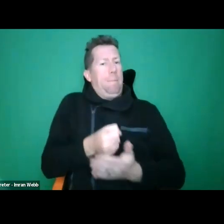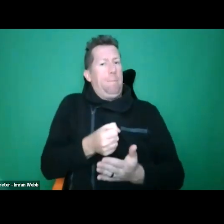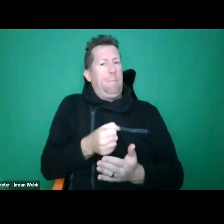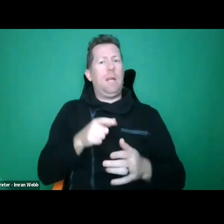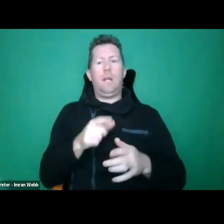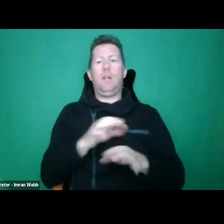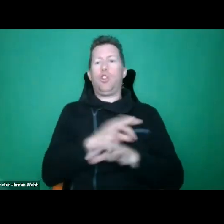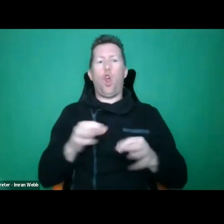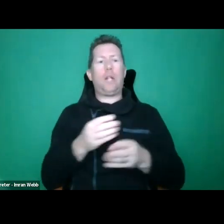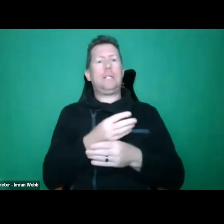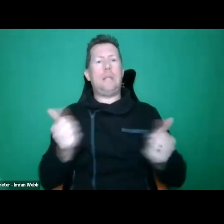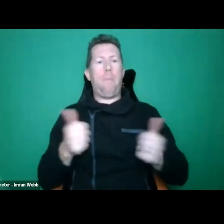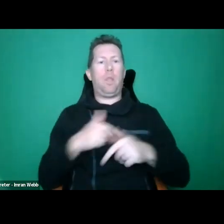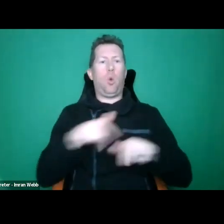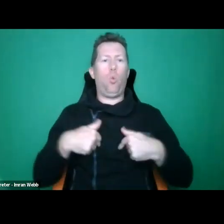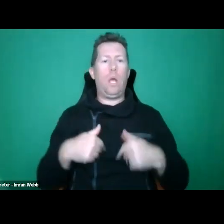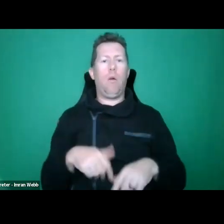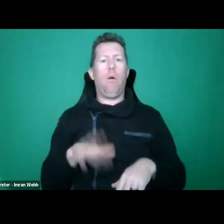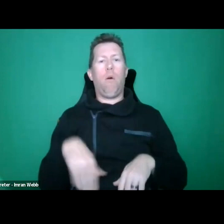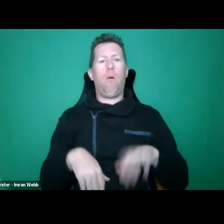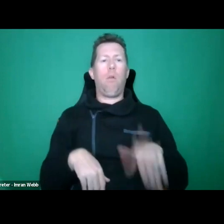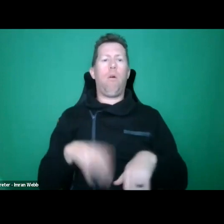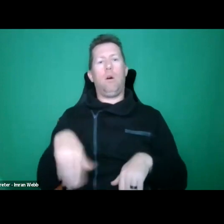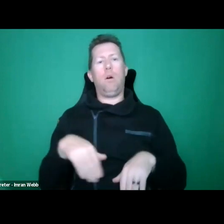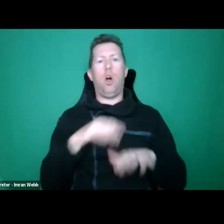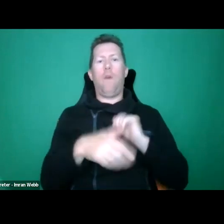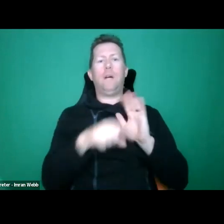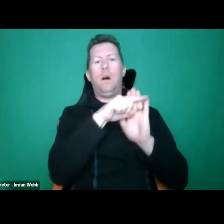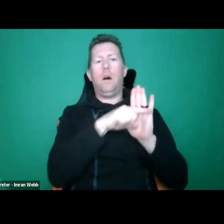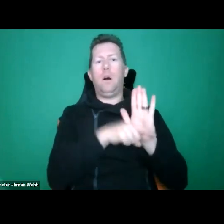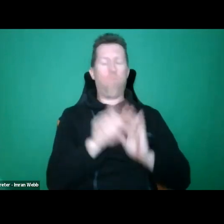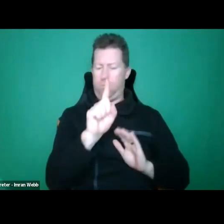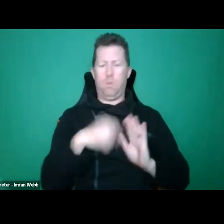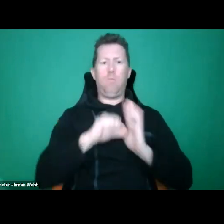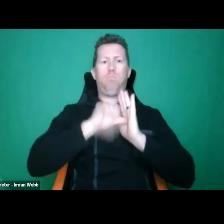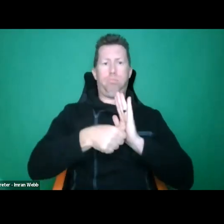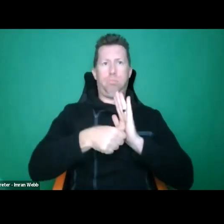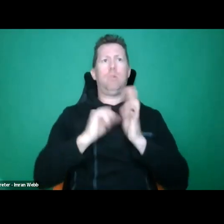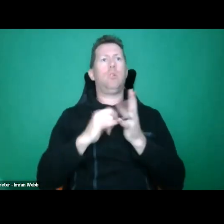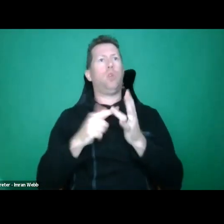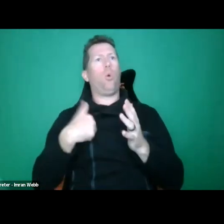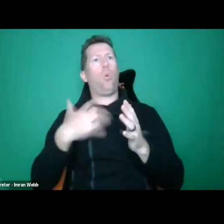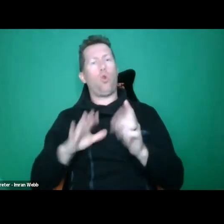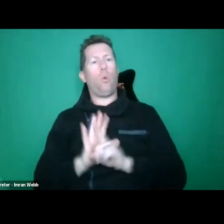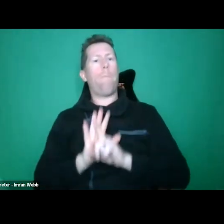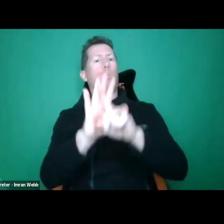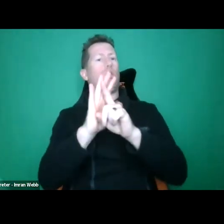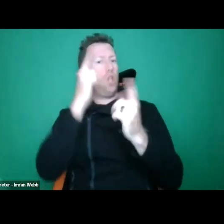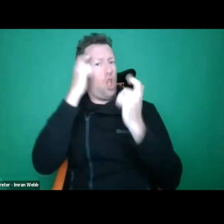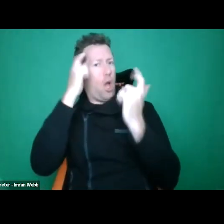unduly flattered by when it comes to ethical conduct. So we want to push this idea of ethics forward.